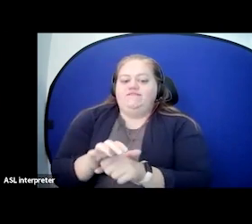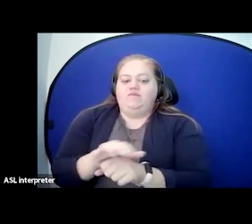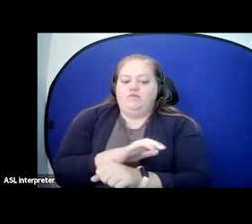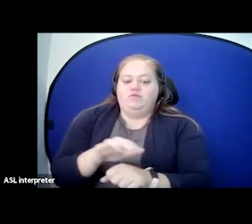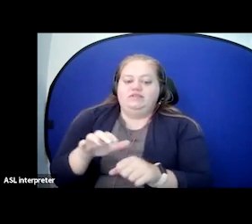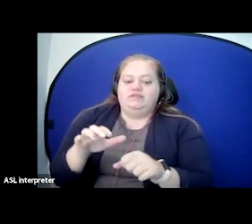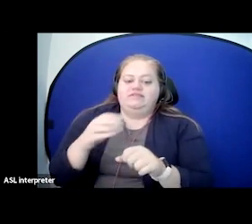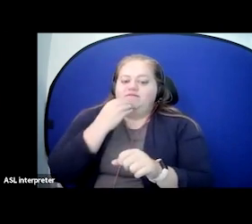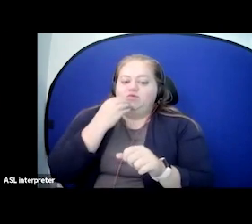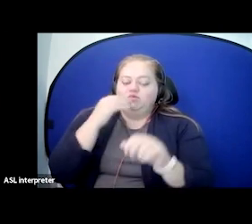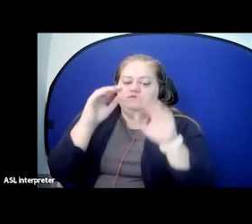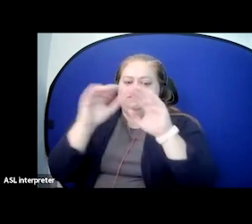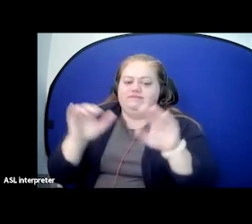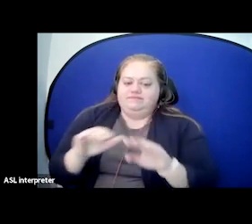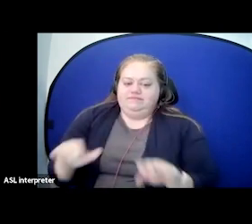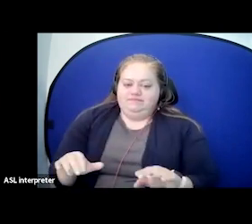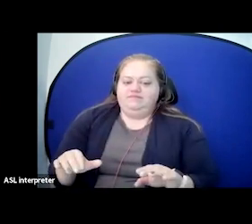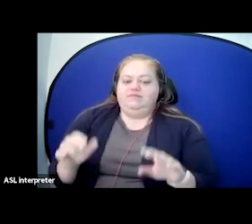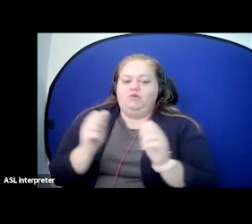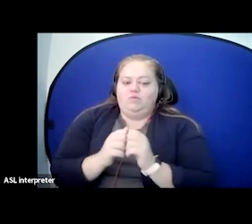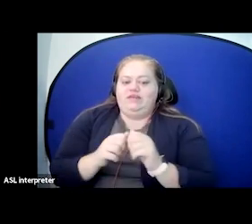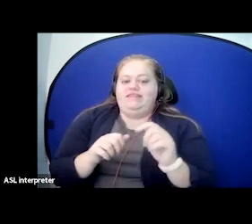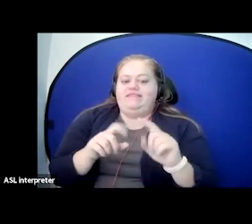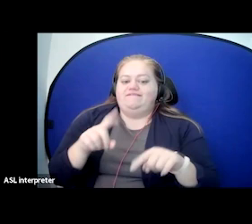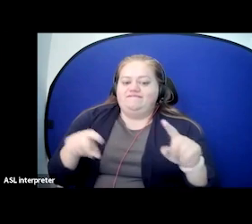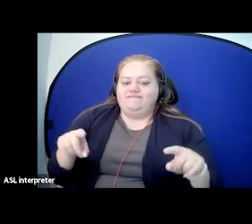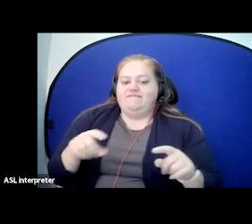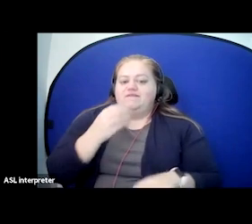shelf with a variety of food and drink items."